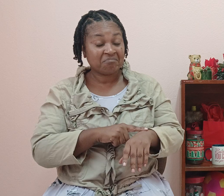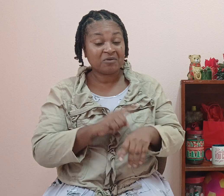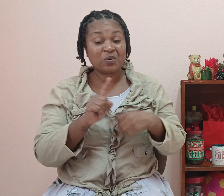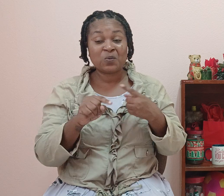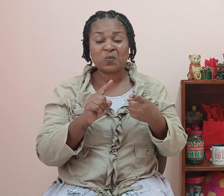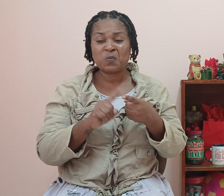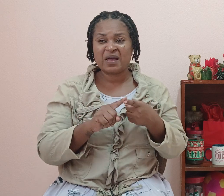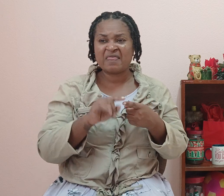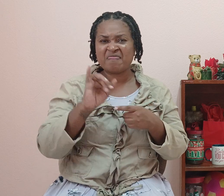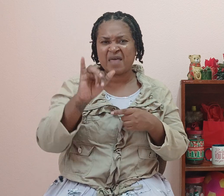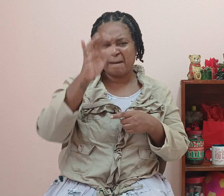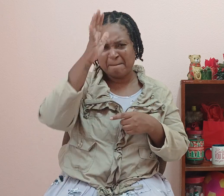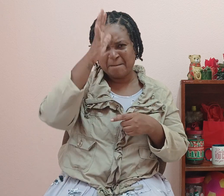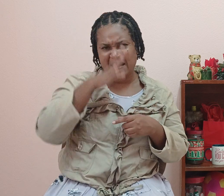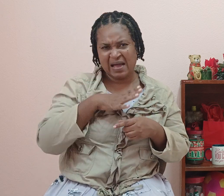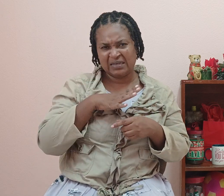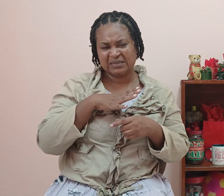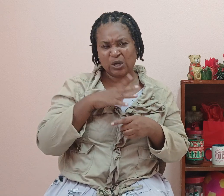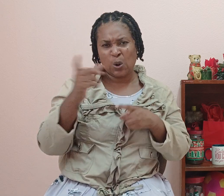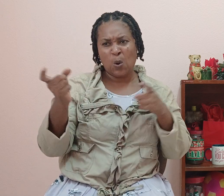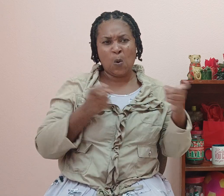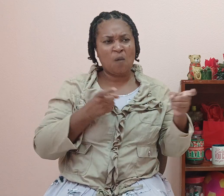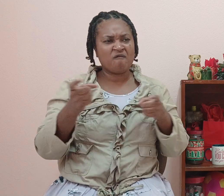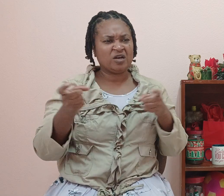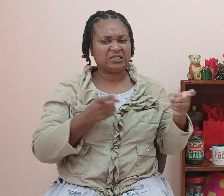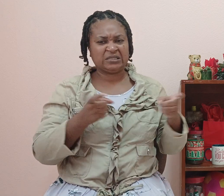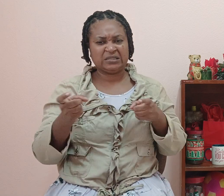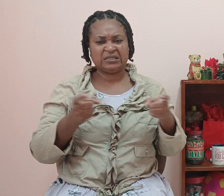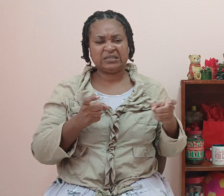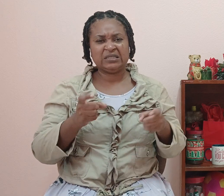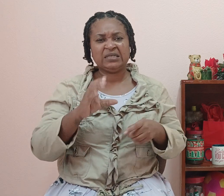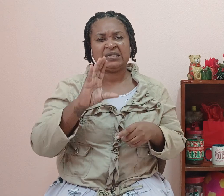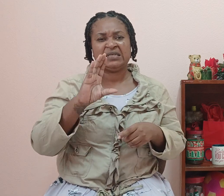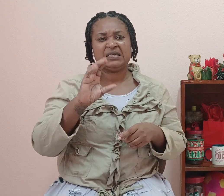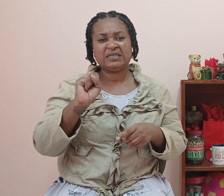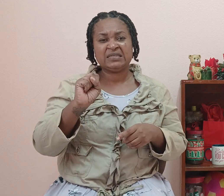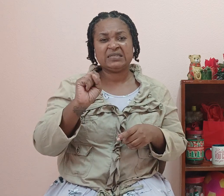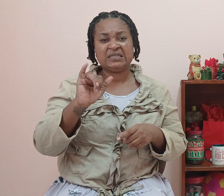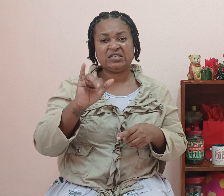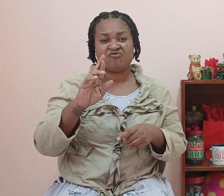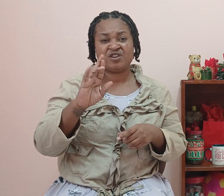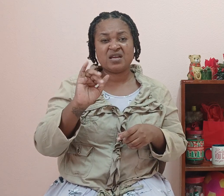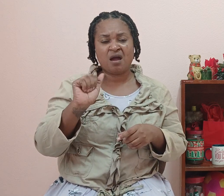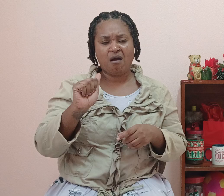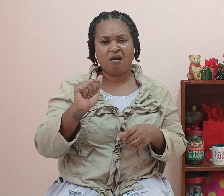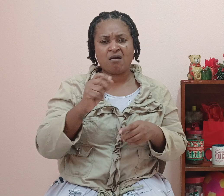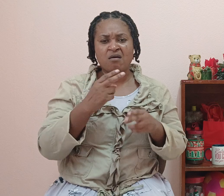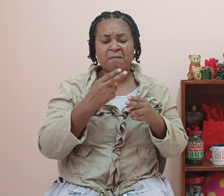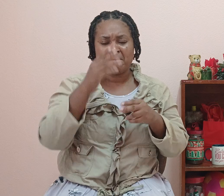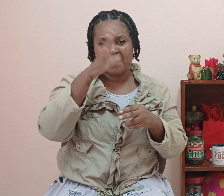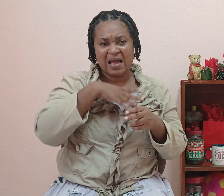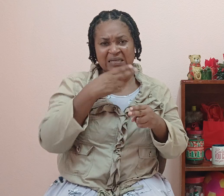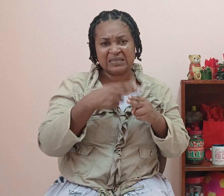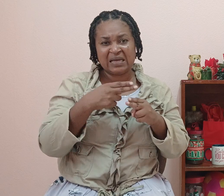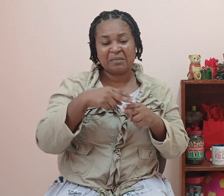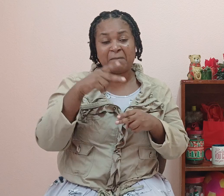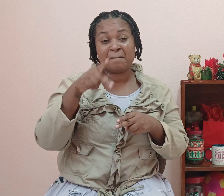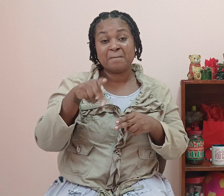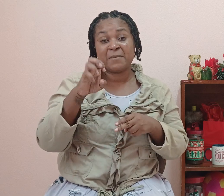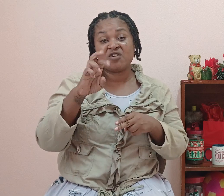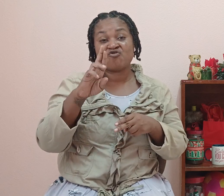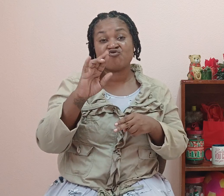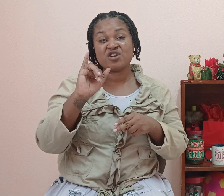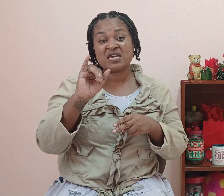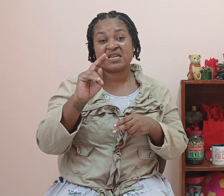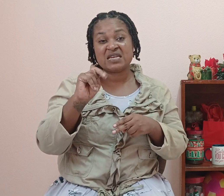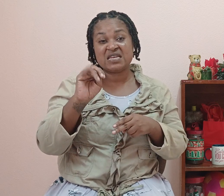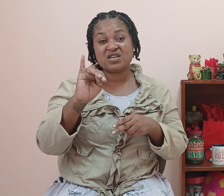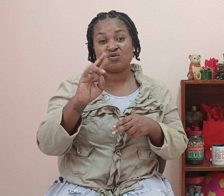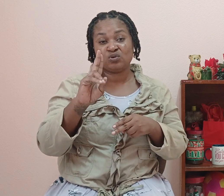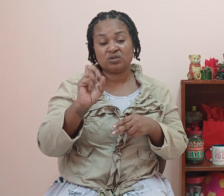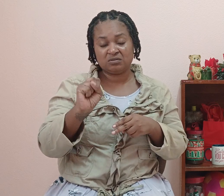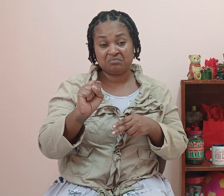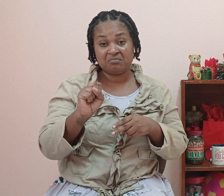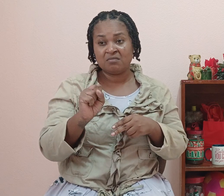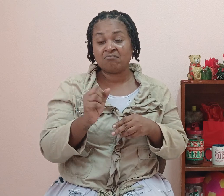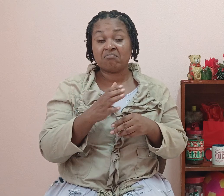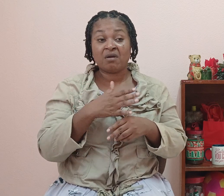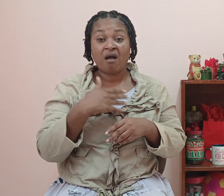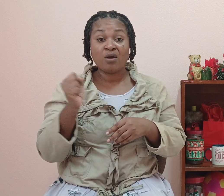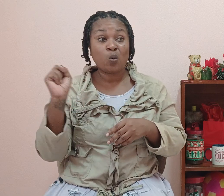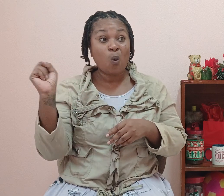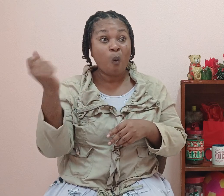governor of Syria.) 3 And everyone went to their own town to register.